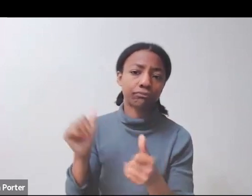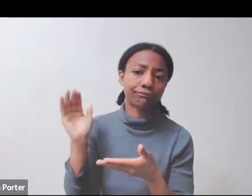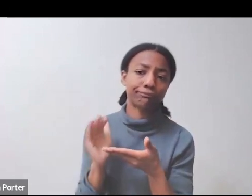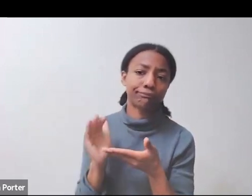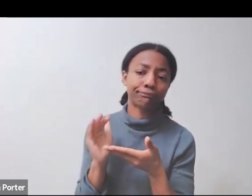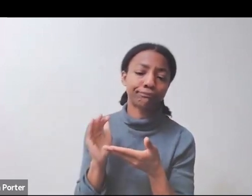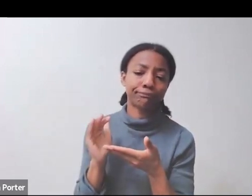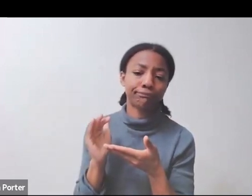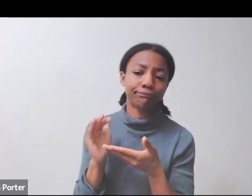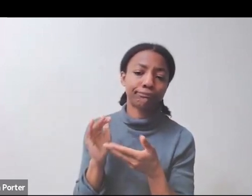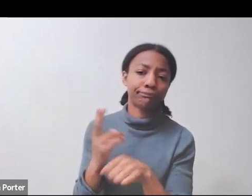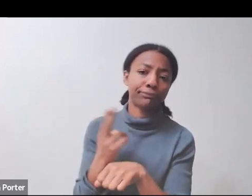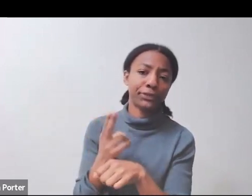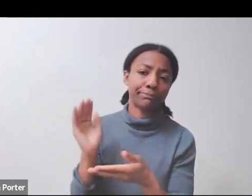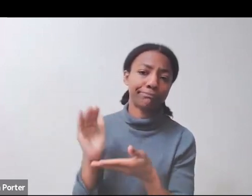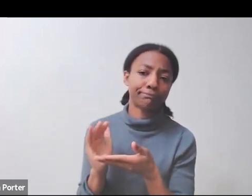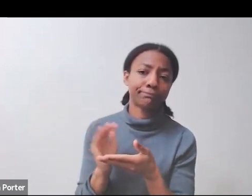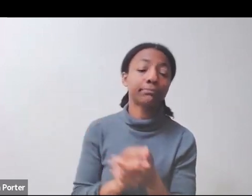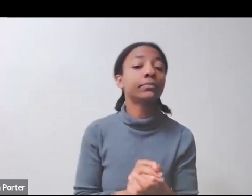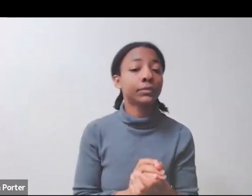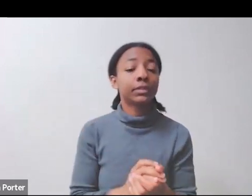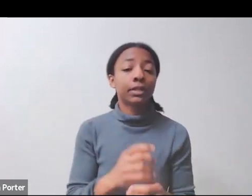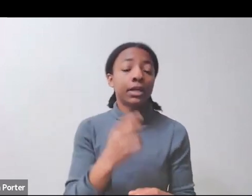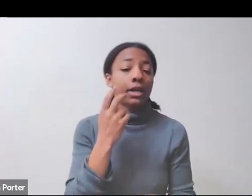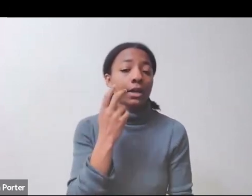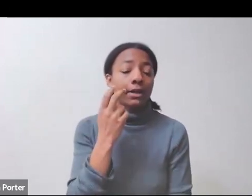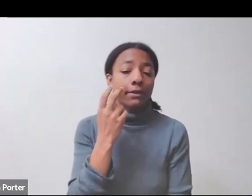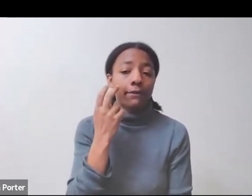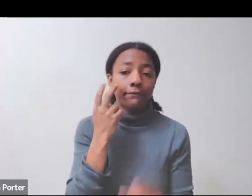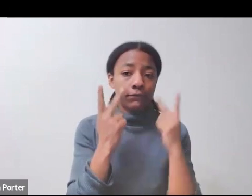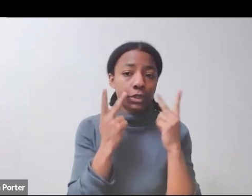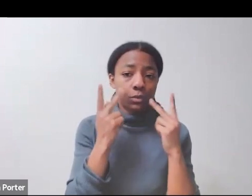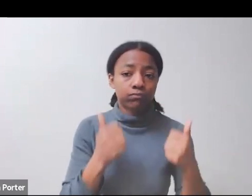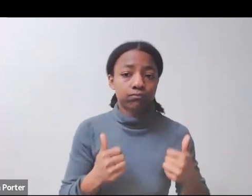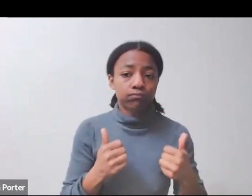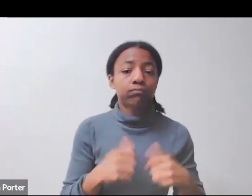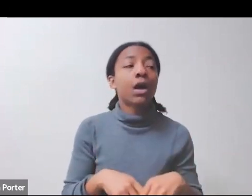I think at the time we were naive about the extent to which we could rely upon who was getting services in K-12.